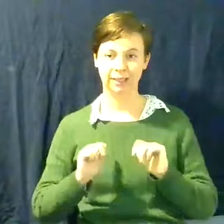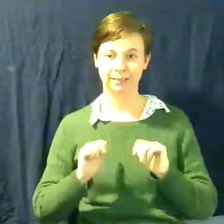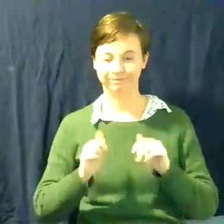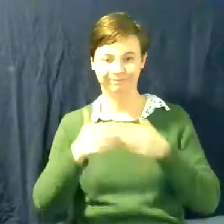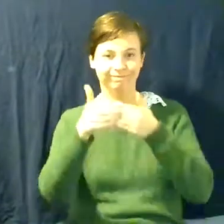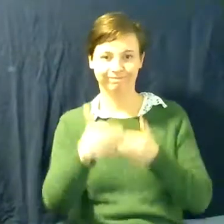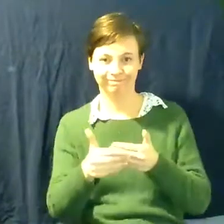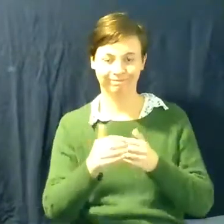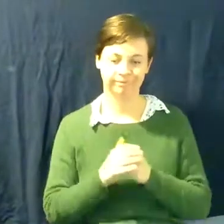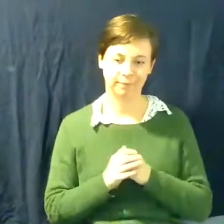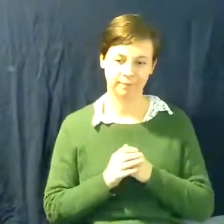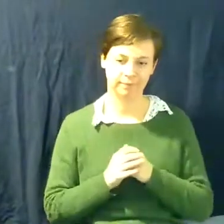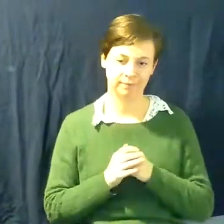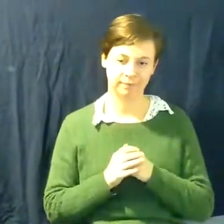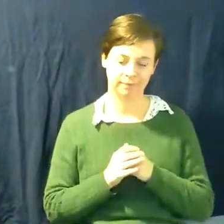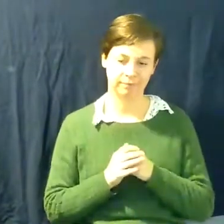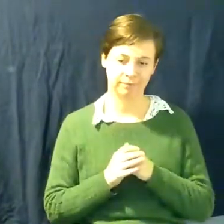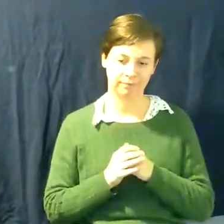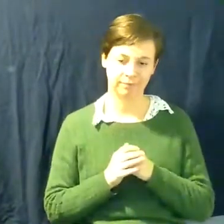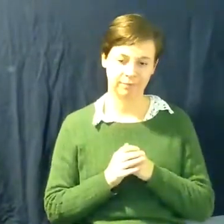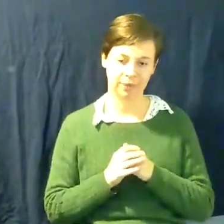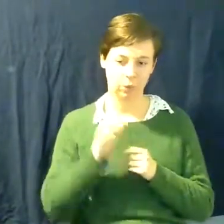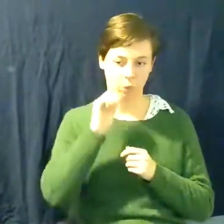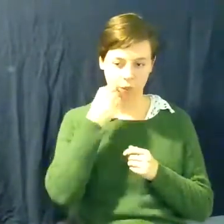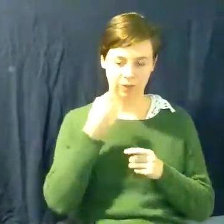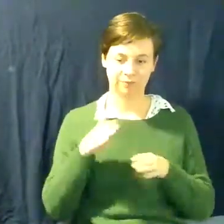There are four training sessions